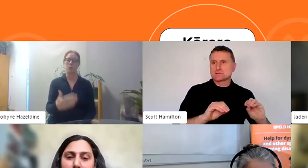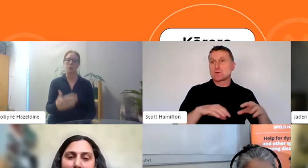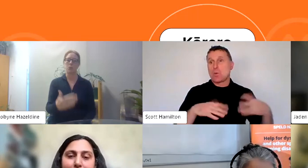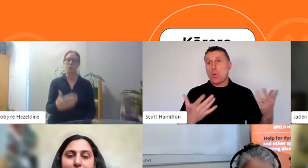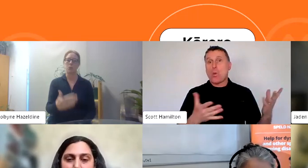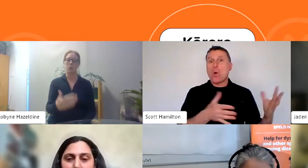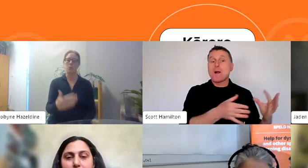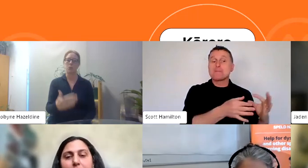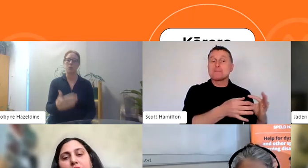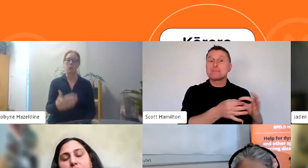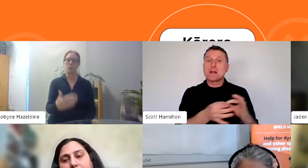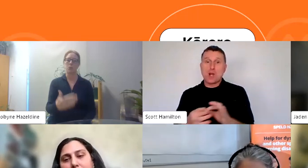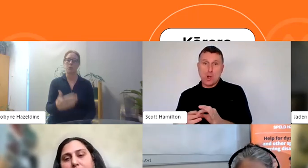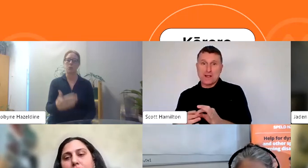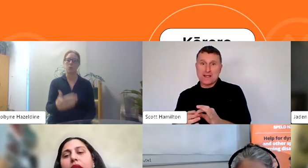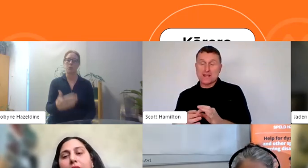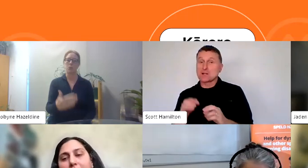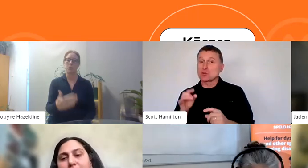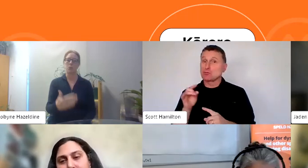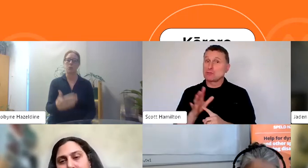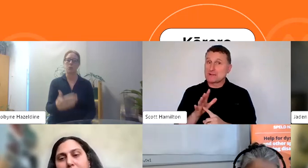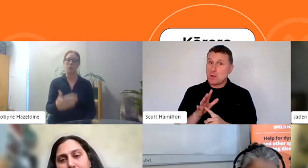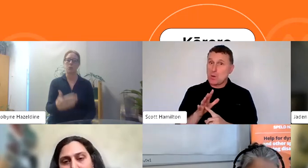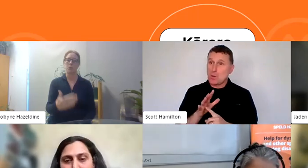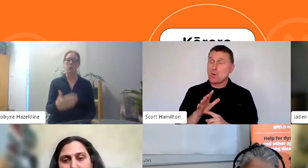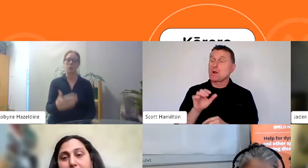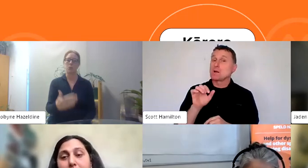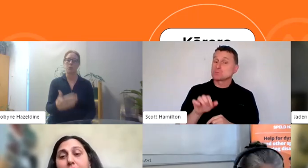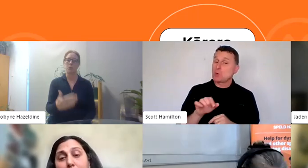space and sector, it is critical for the life term outcomes, the